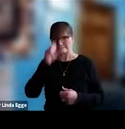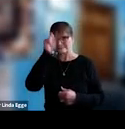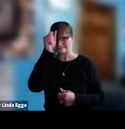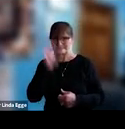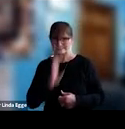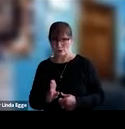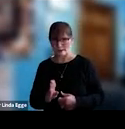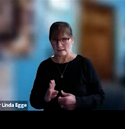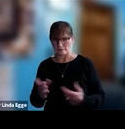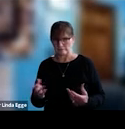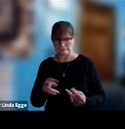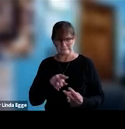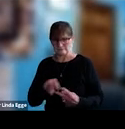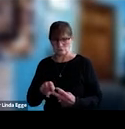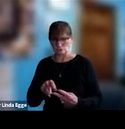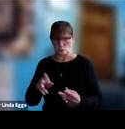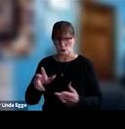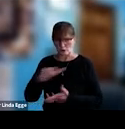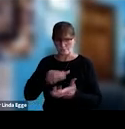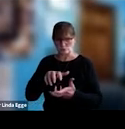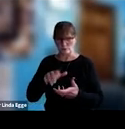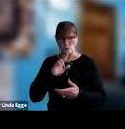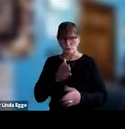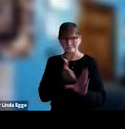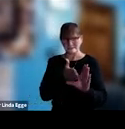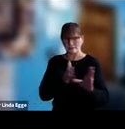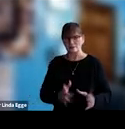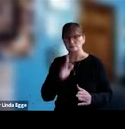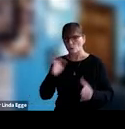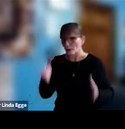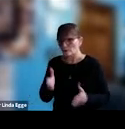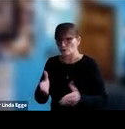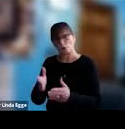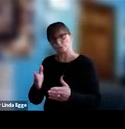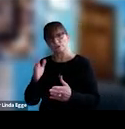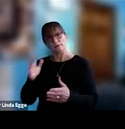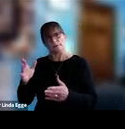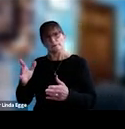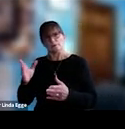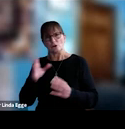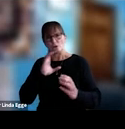So I definitely also encourage conversations with mental health providers because they have a lot to say